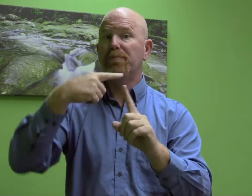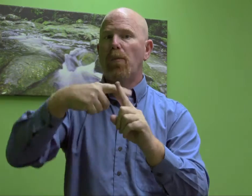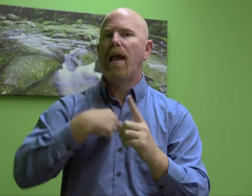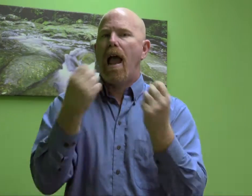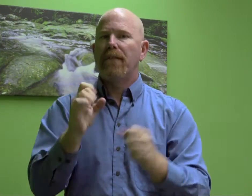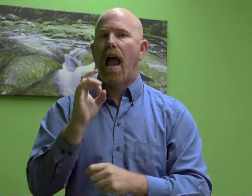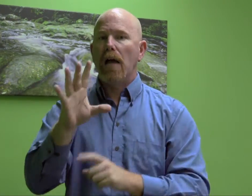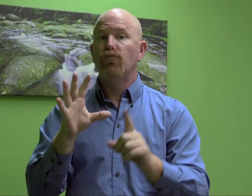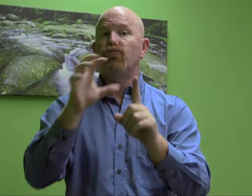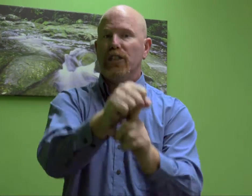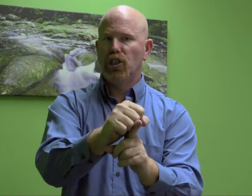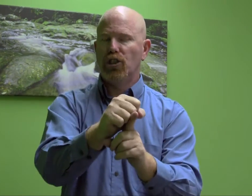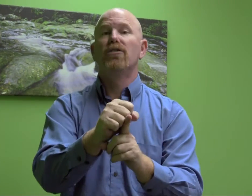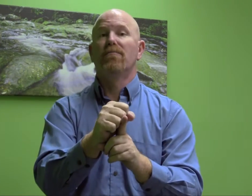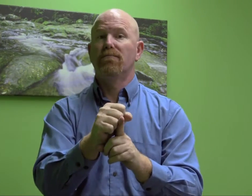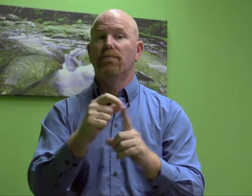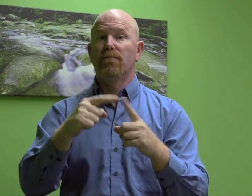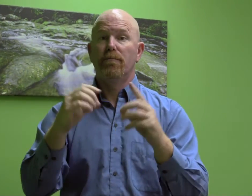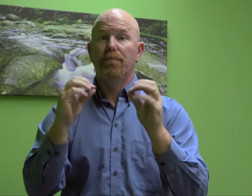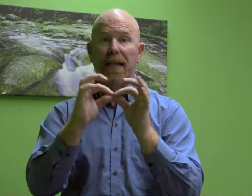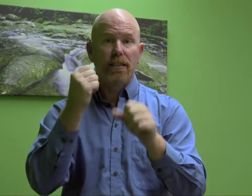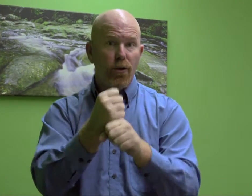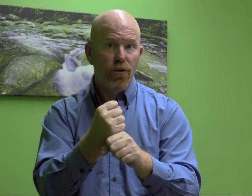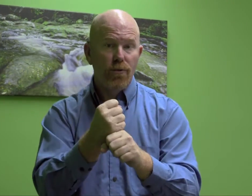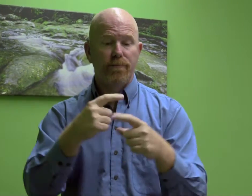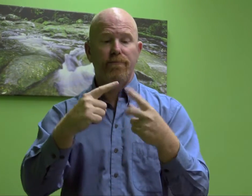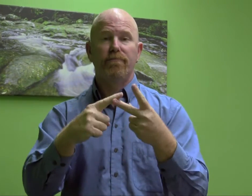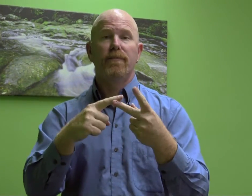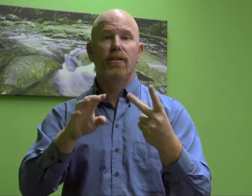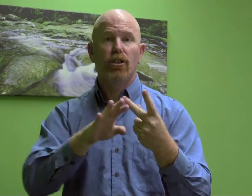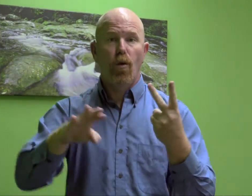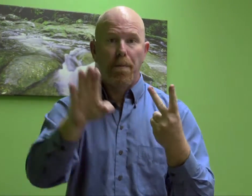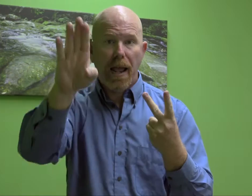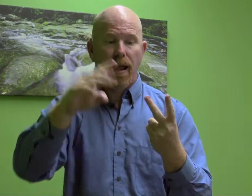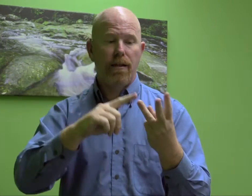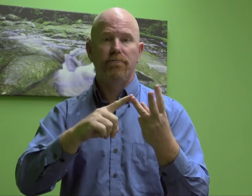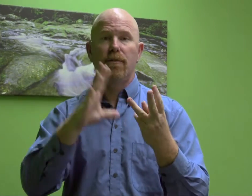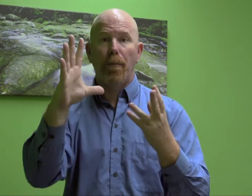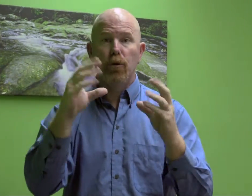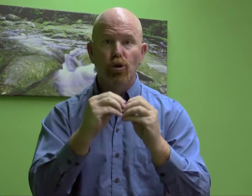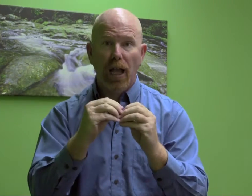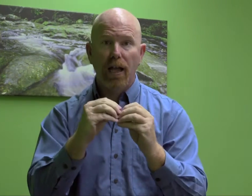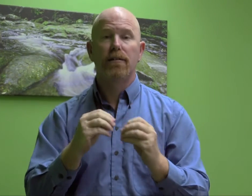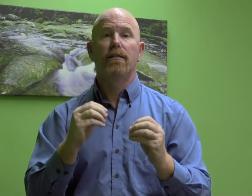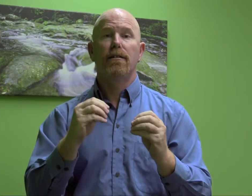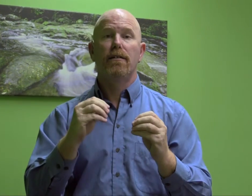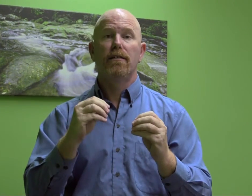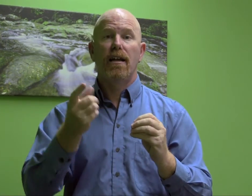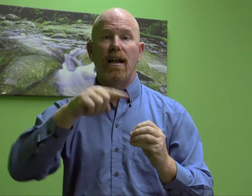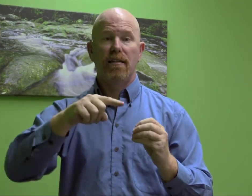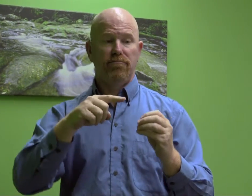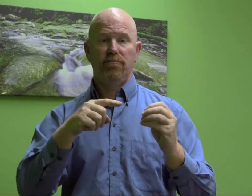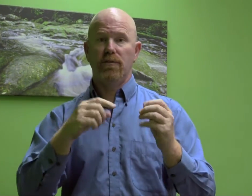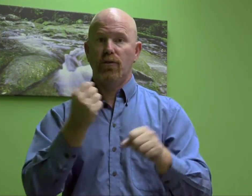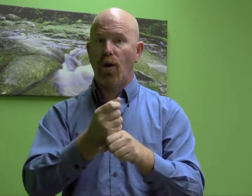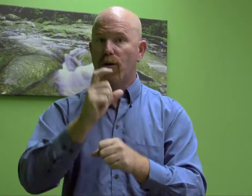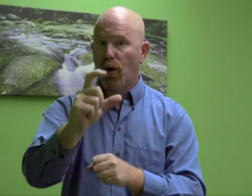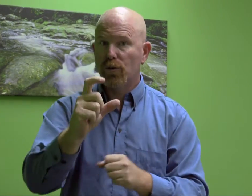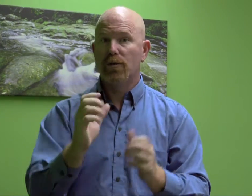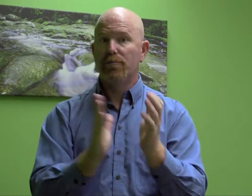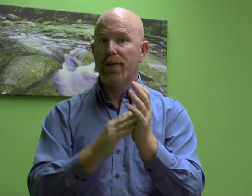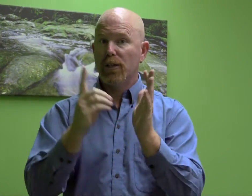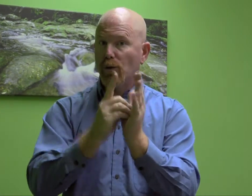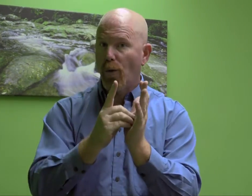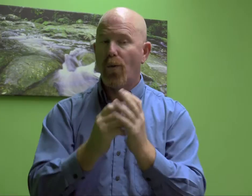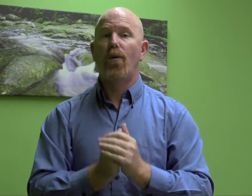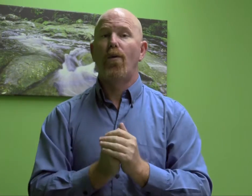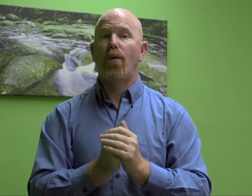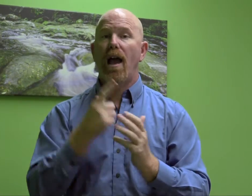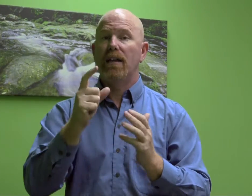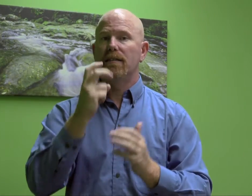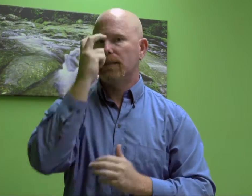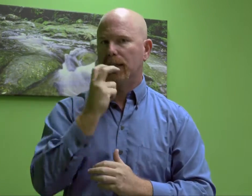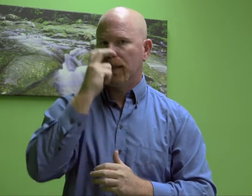We also have outreach offices in Bundaberg, Toowoomba, Caboolture, Gold Coast & Maroochydore.